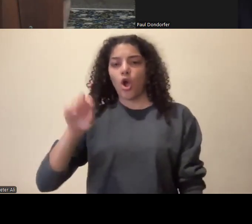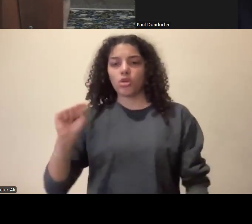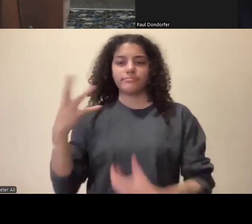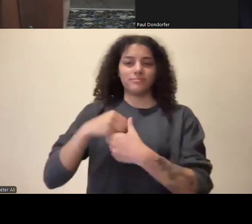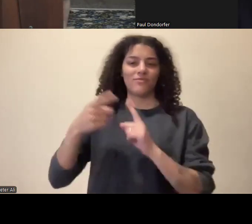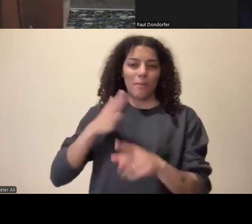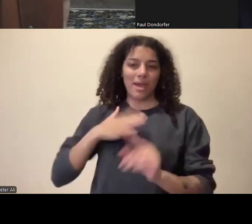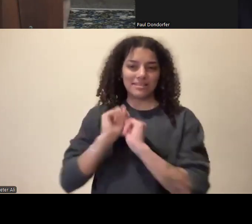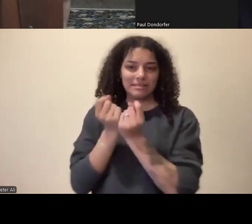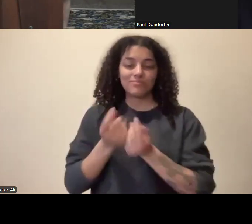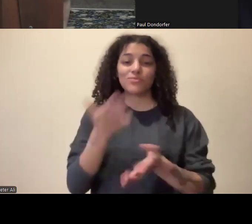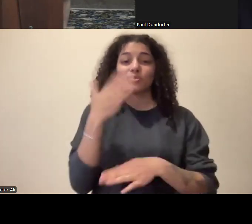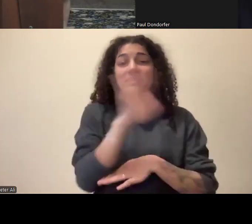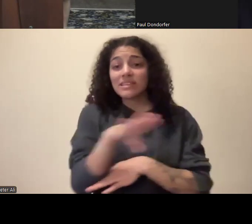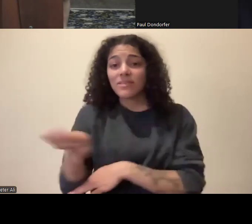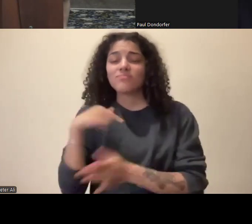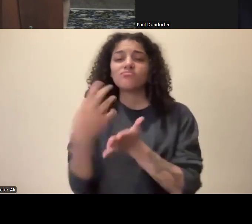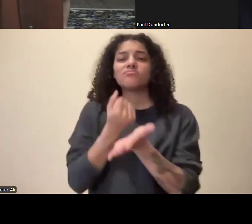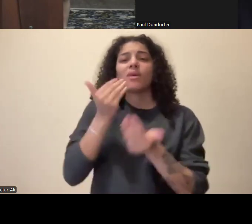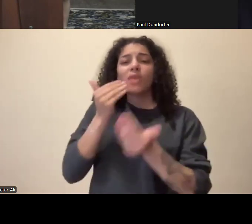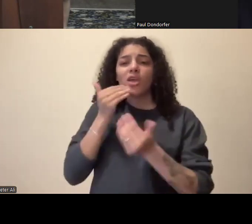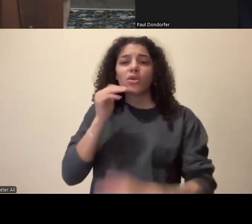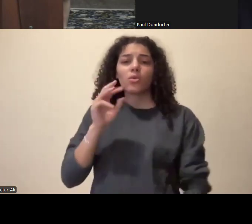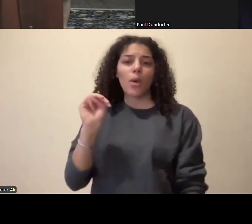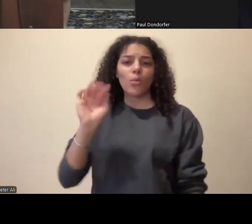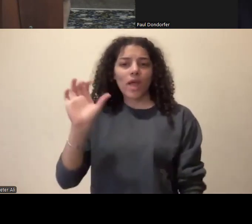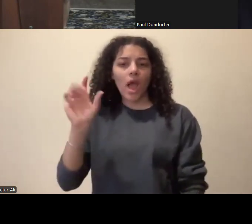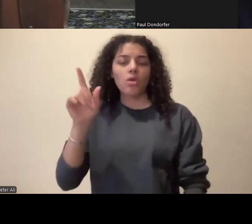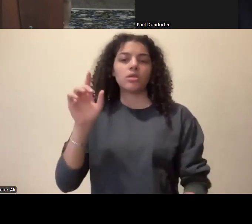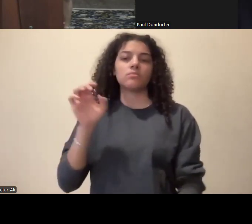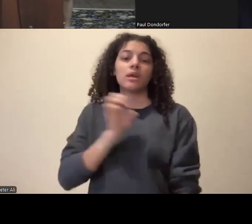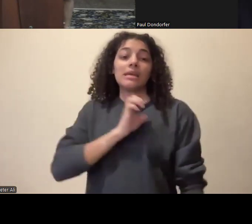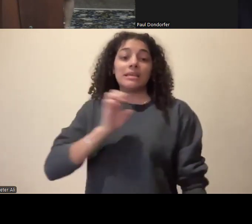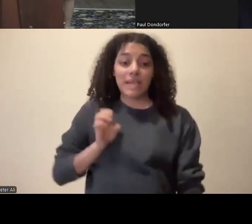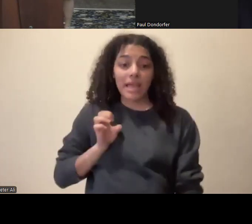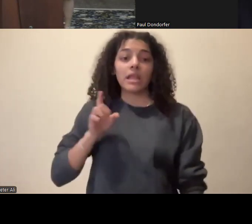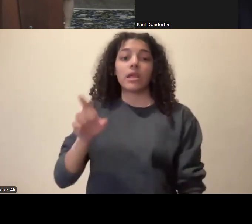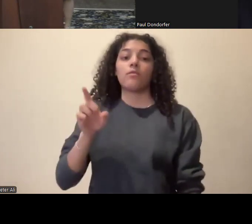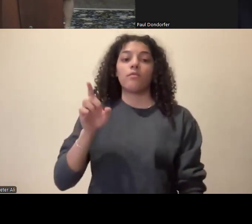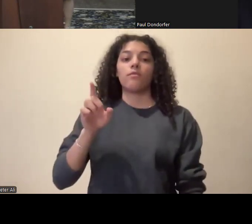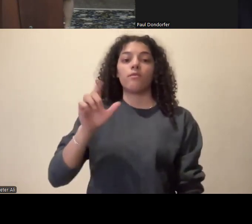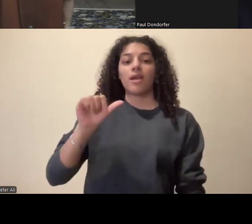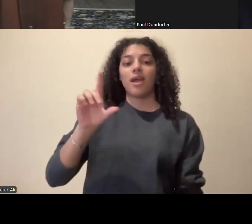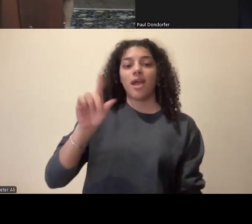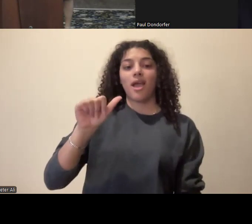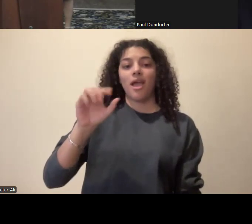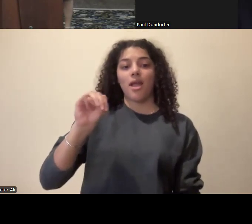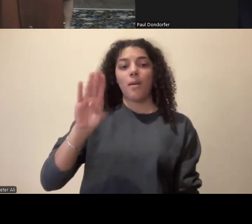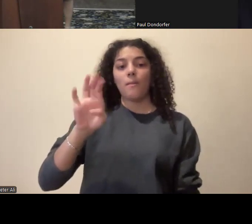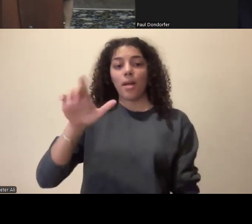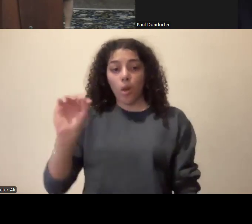like to start by thanking Monroe County Executive Adam Bellow Legislative Pres Yver Roman Majority